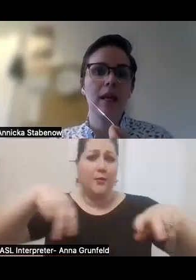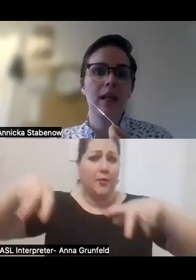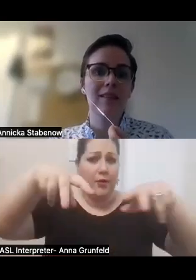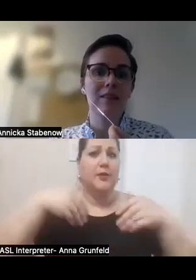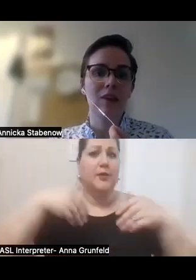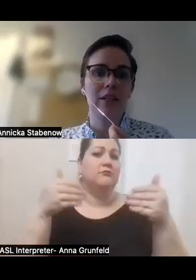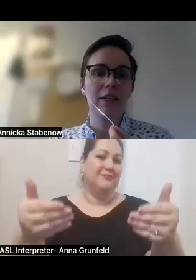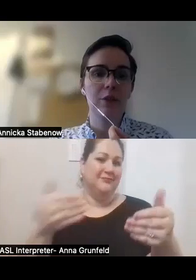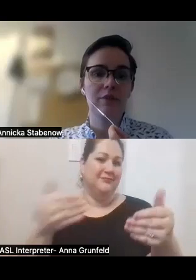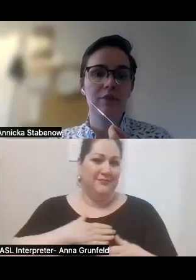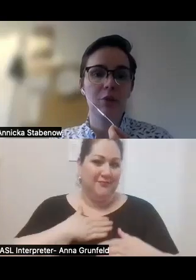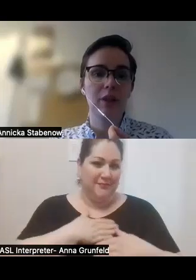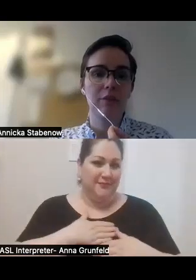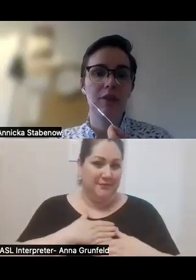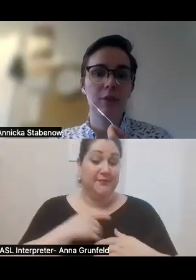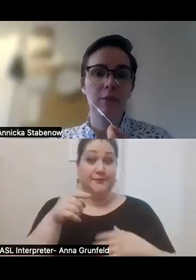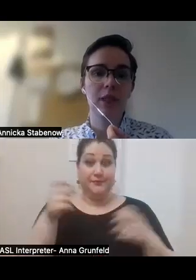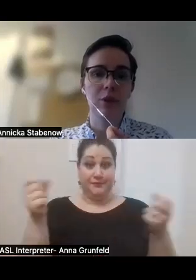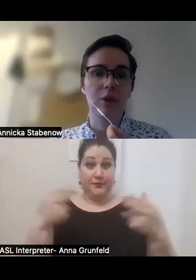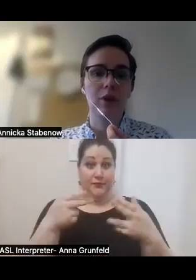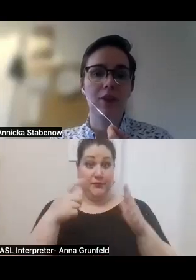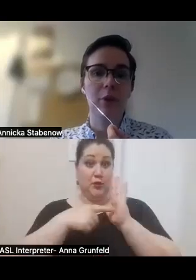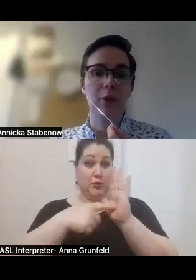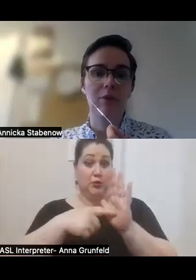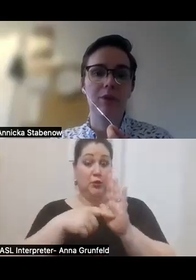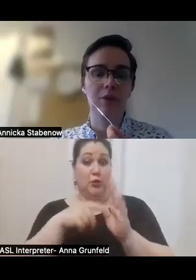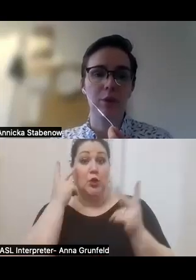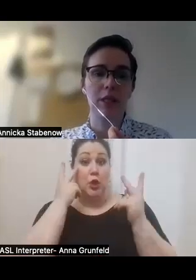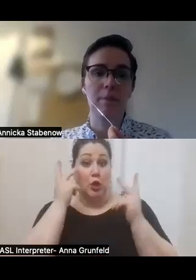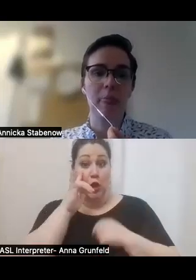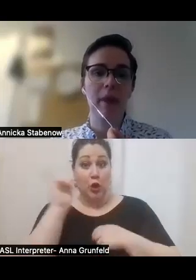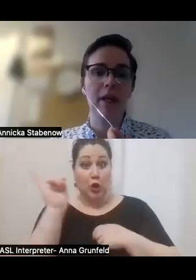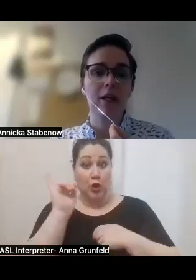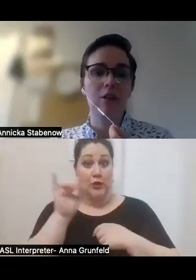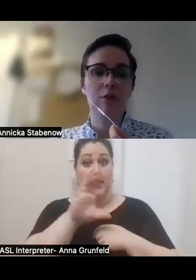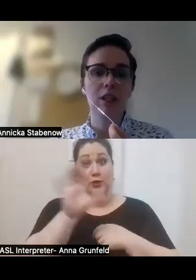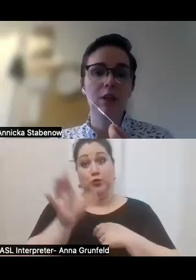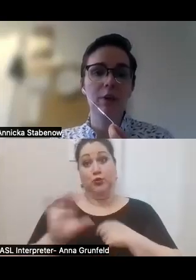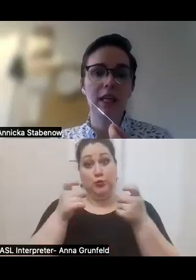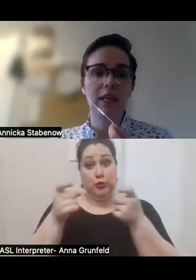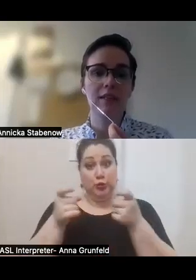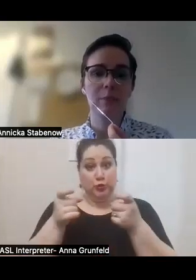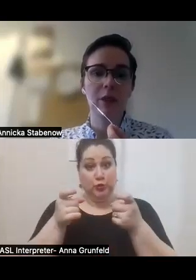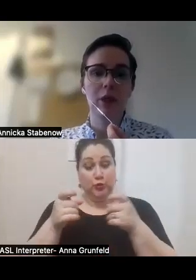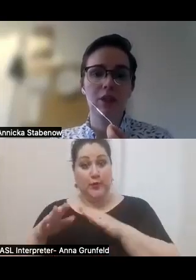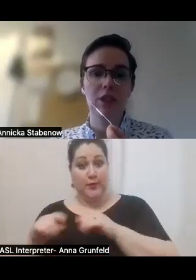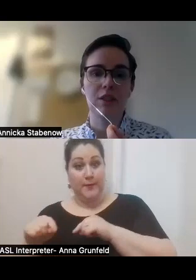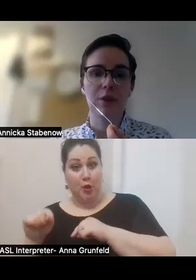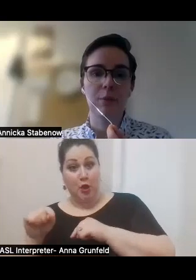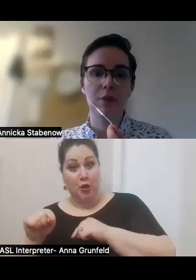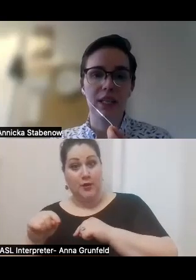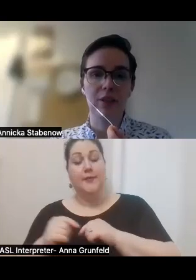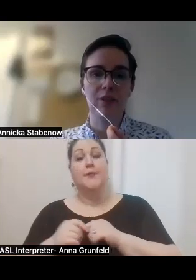This slide shows a visual of the zoom control at the bottom of your screen. Use the Q&A to submit questions for the presenters.